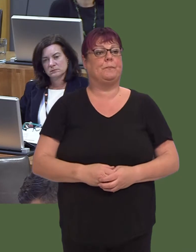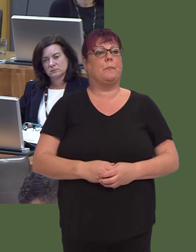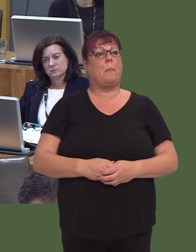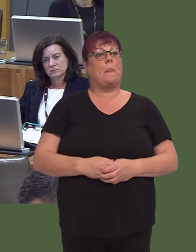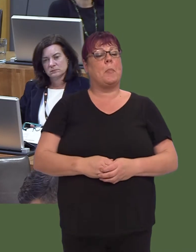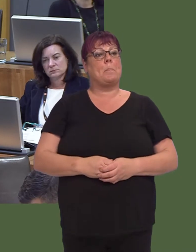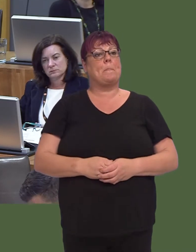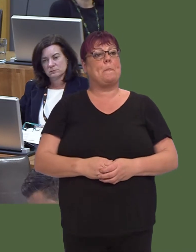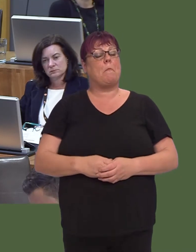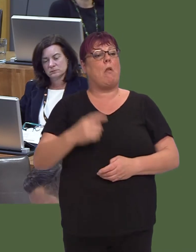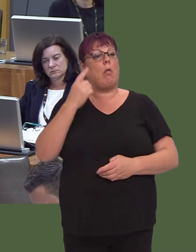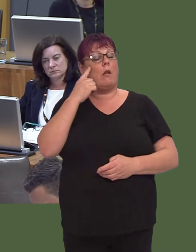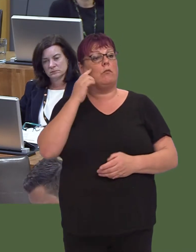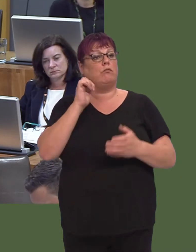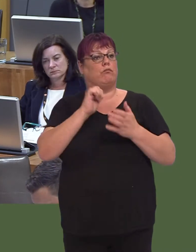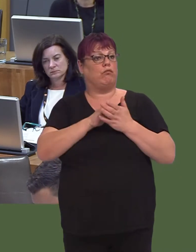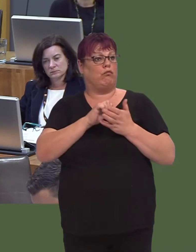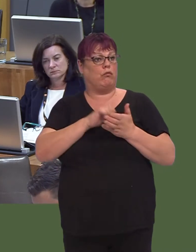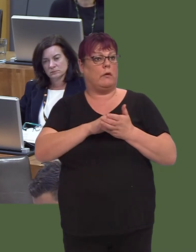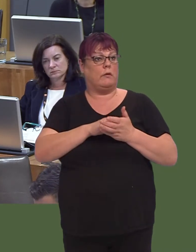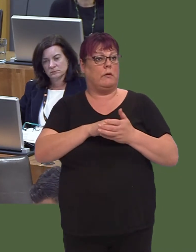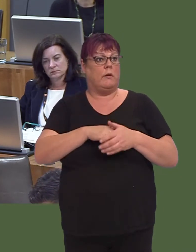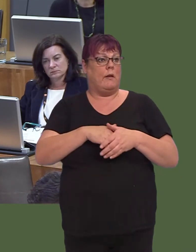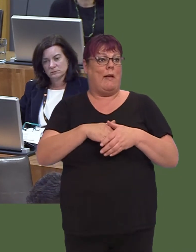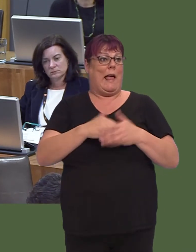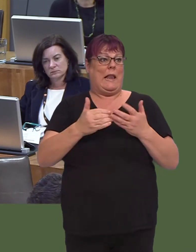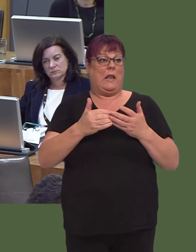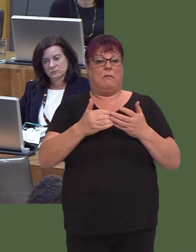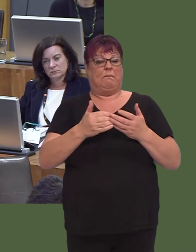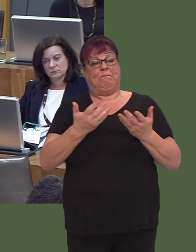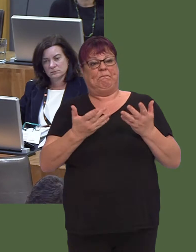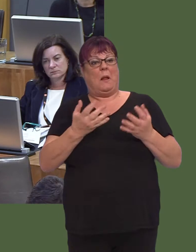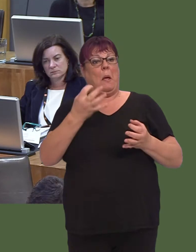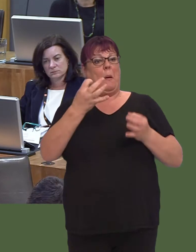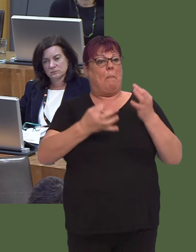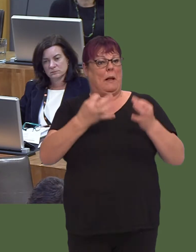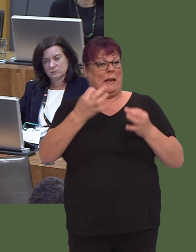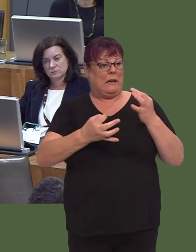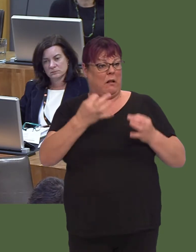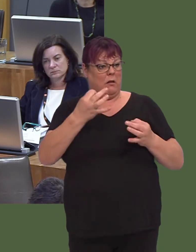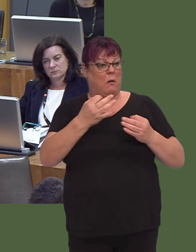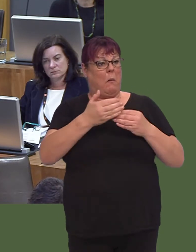I think it's right to say that the suggestion of any kind of apparent political border between